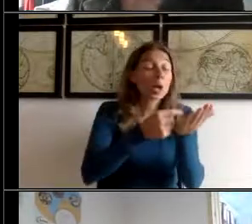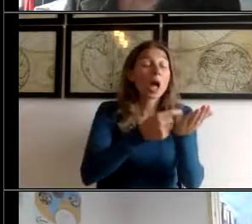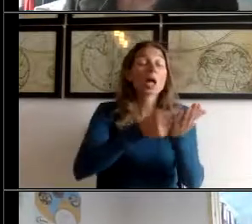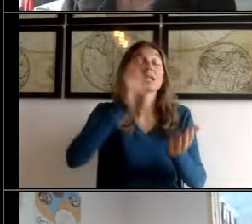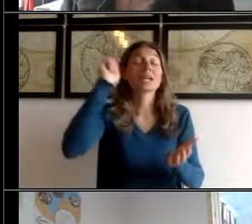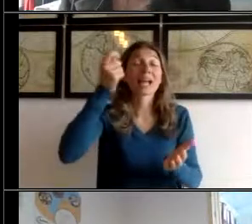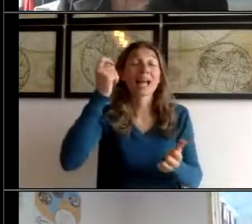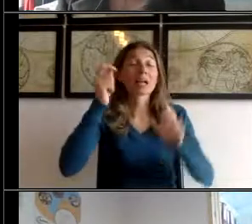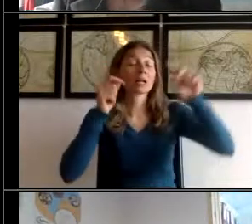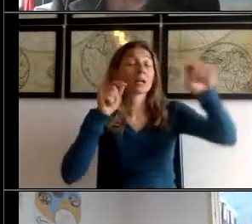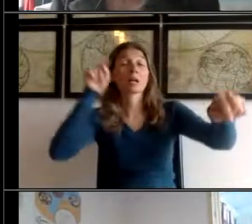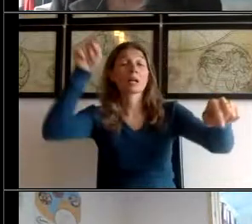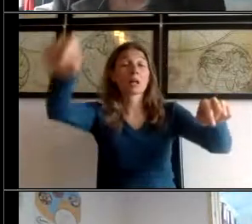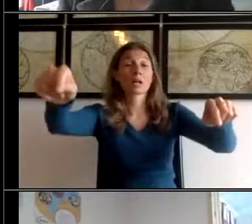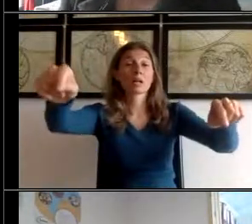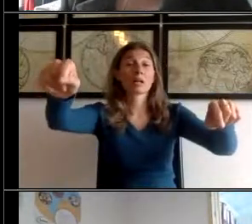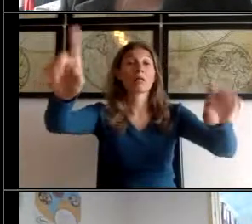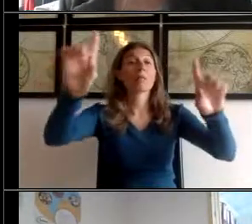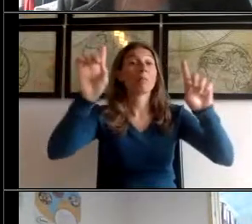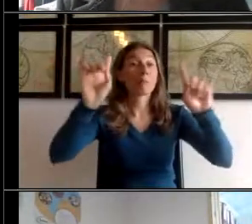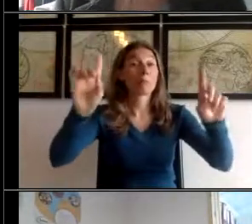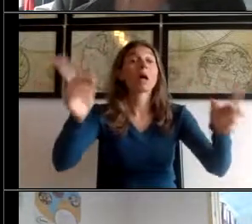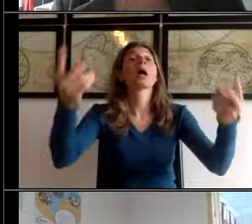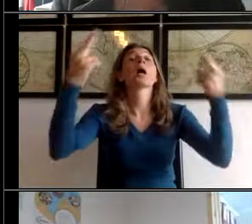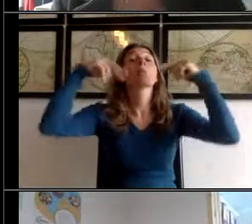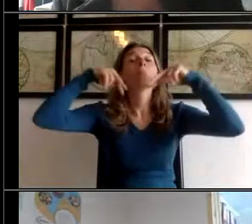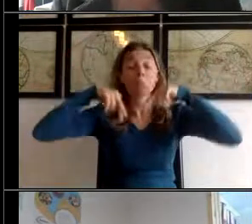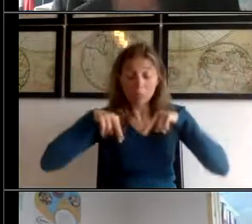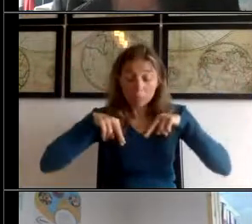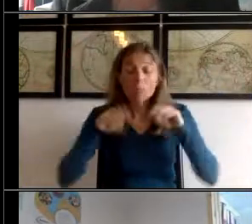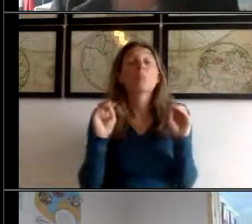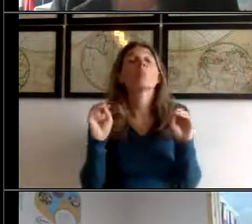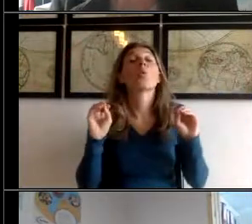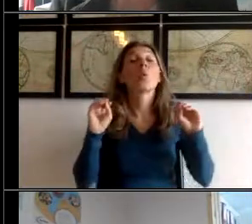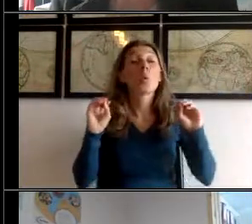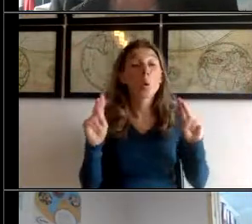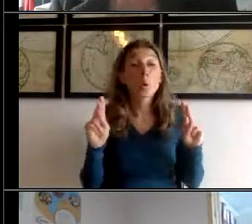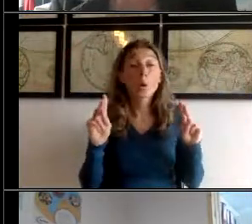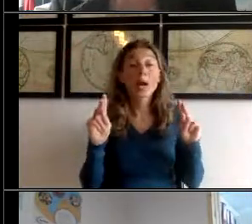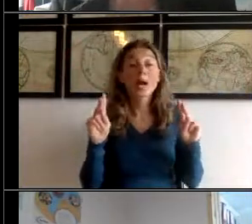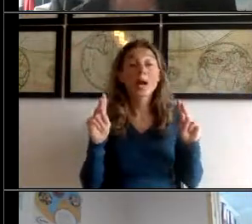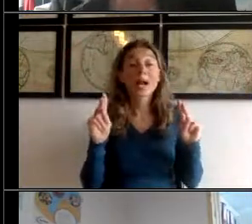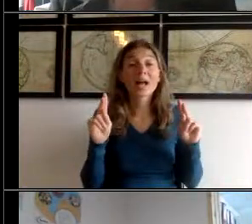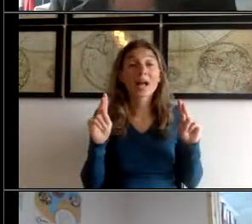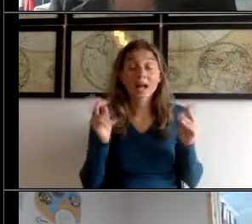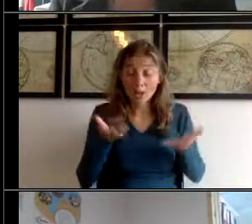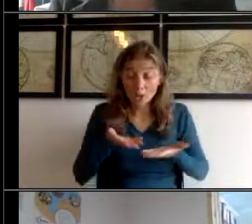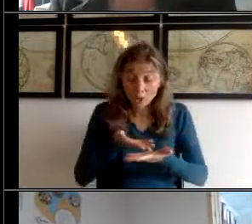We're trying to say, okay, who are the experts